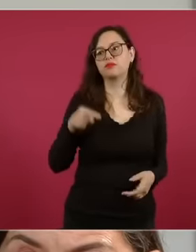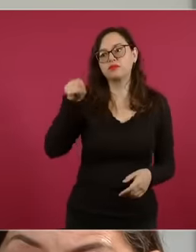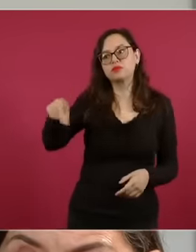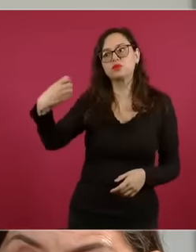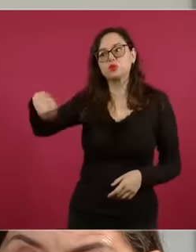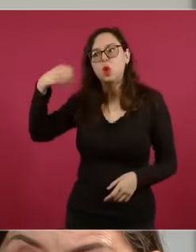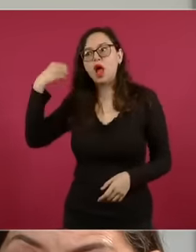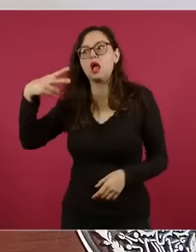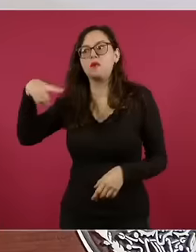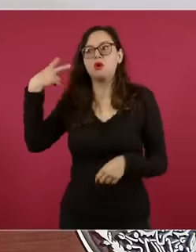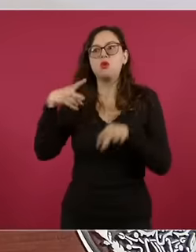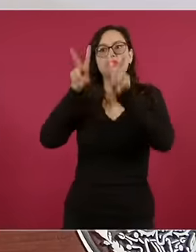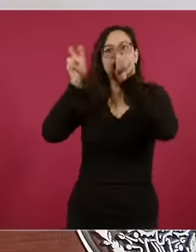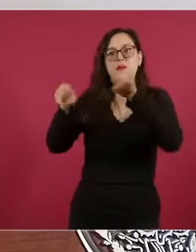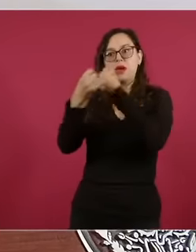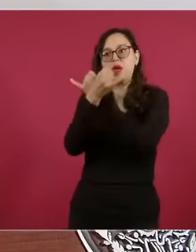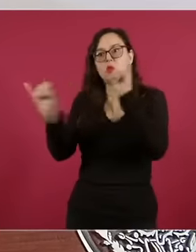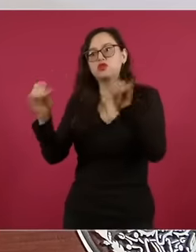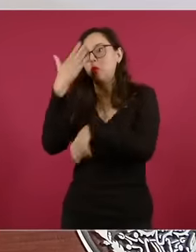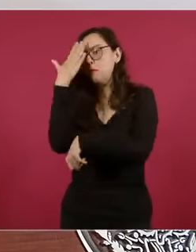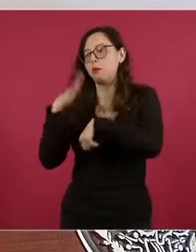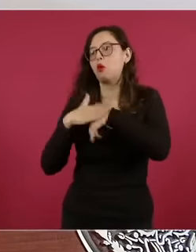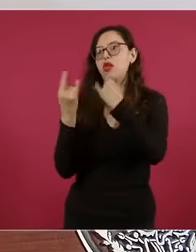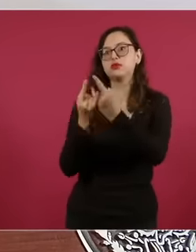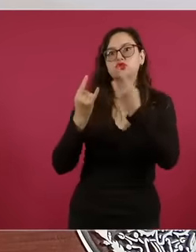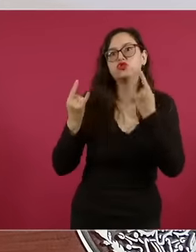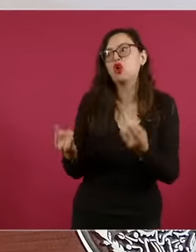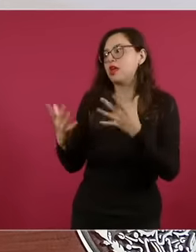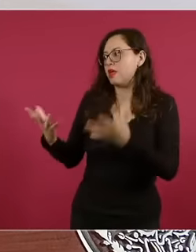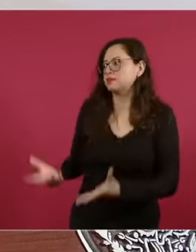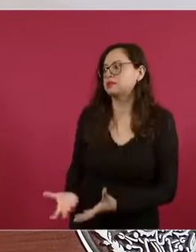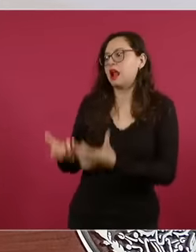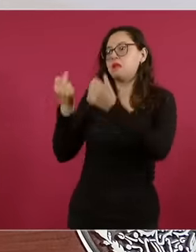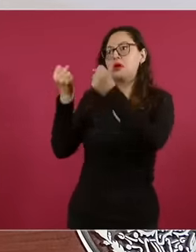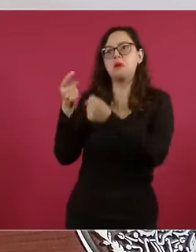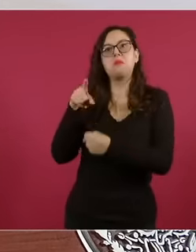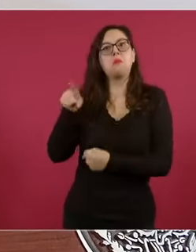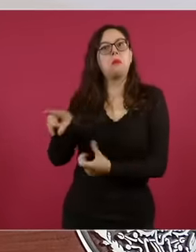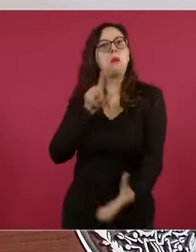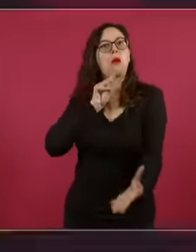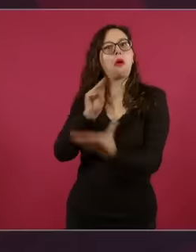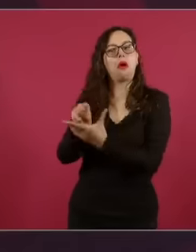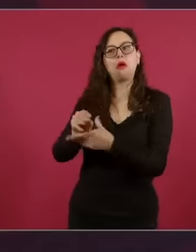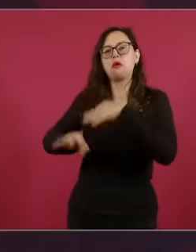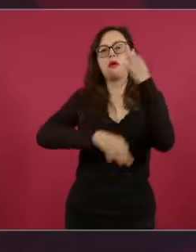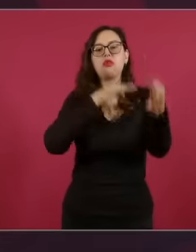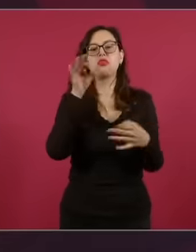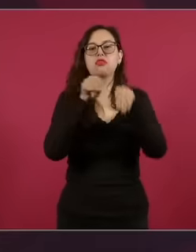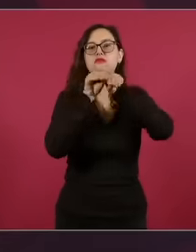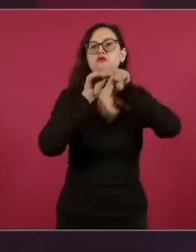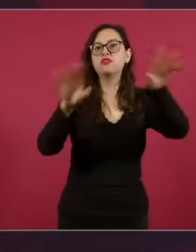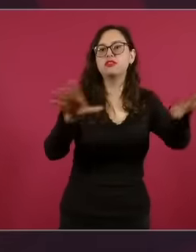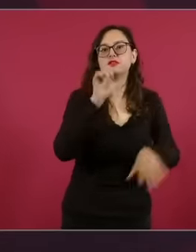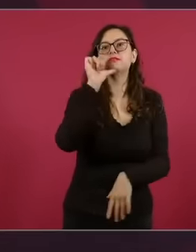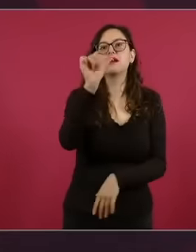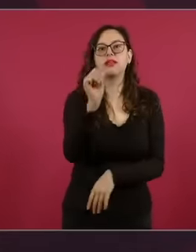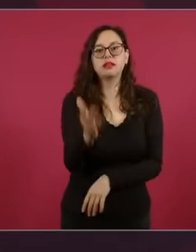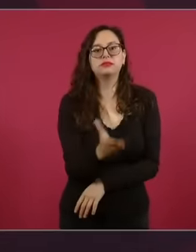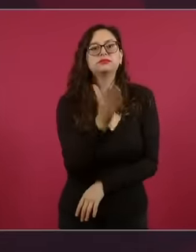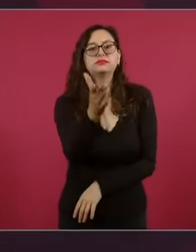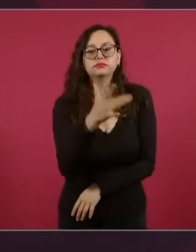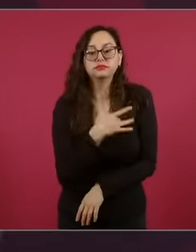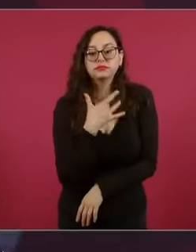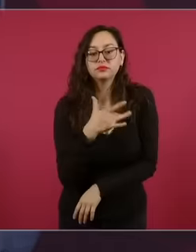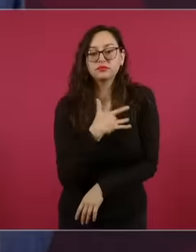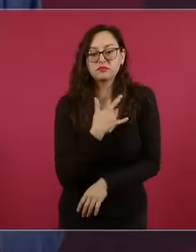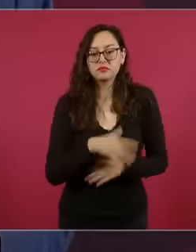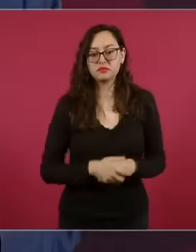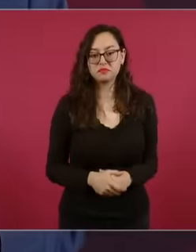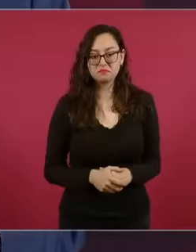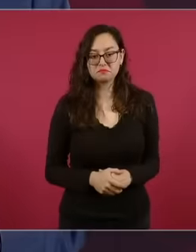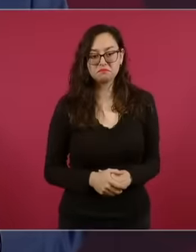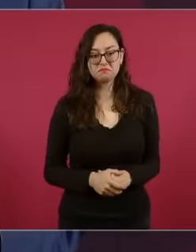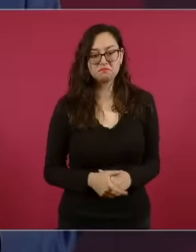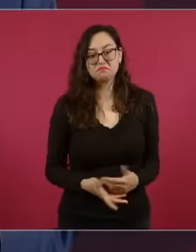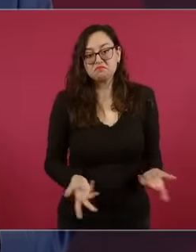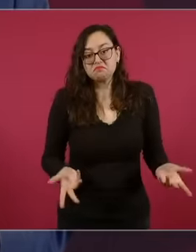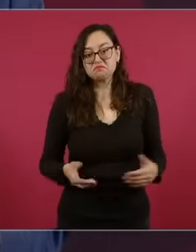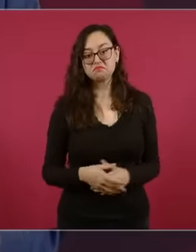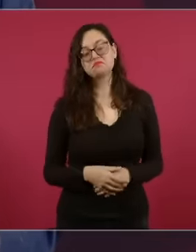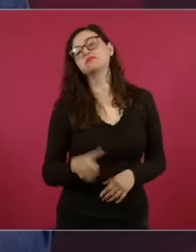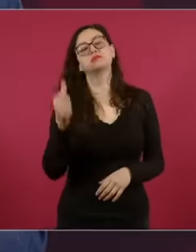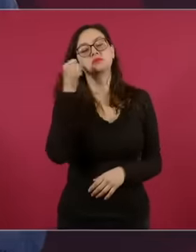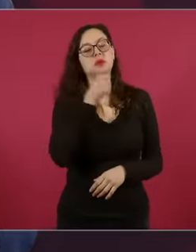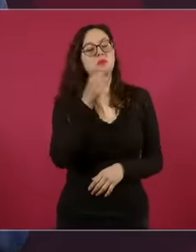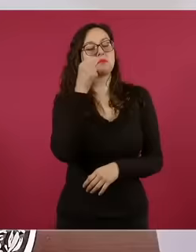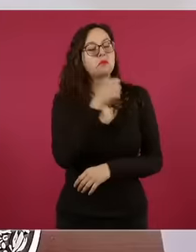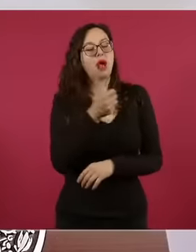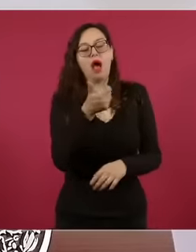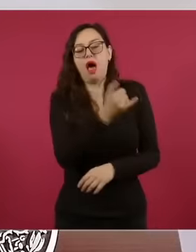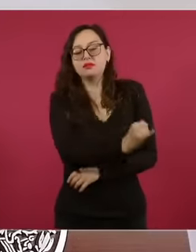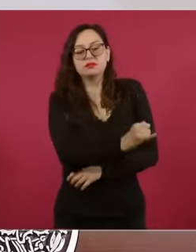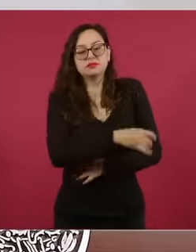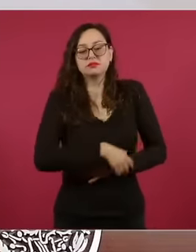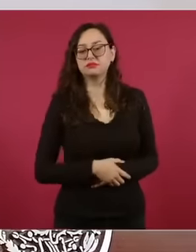Veracruz well that's why it has been the rule throughout the six-year term, the majority of the media